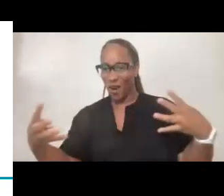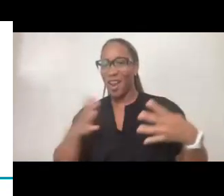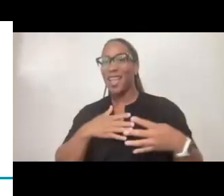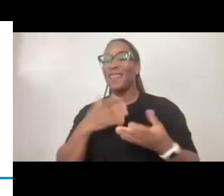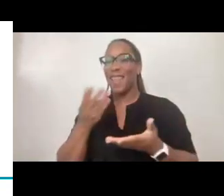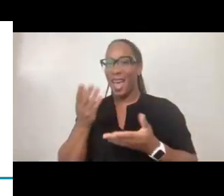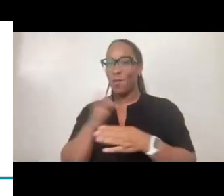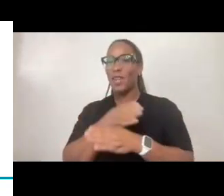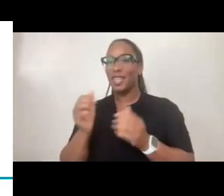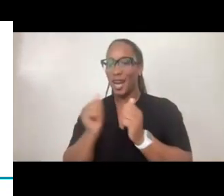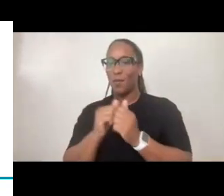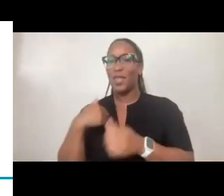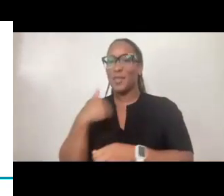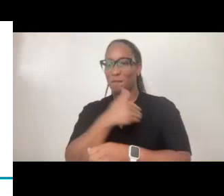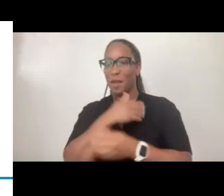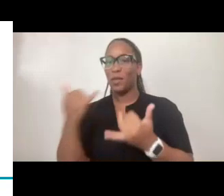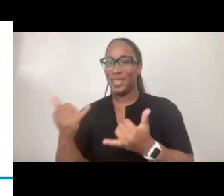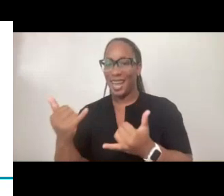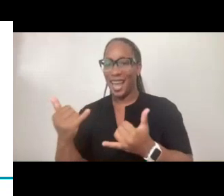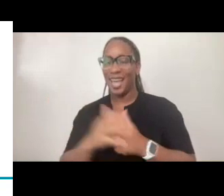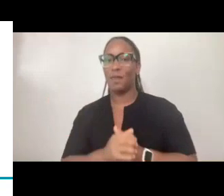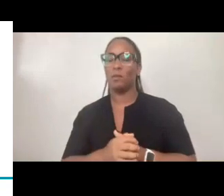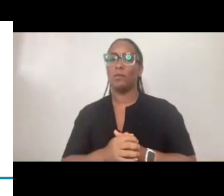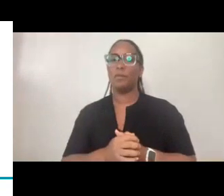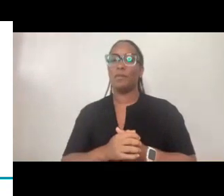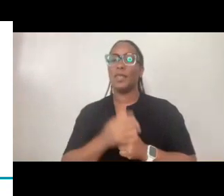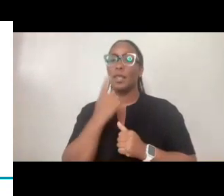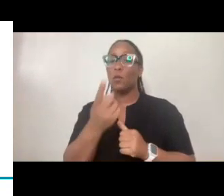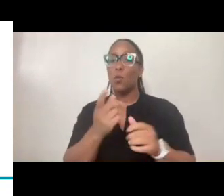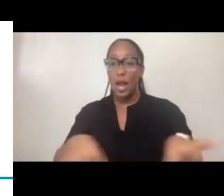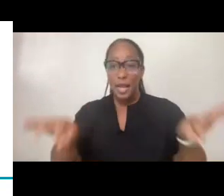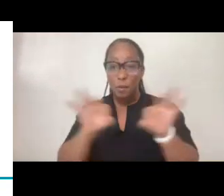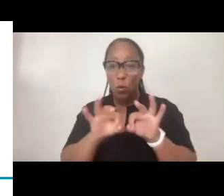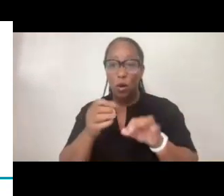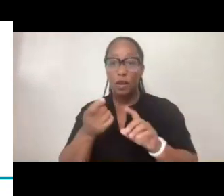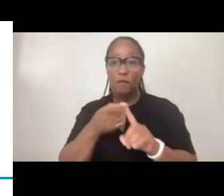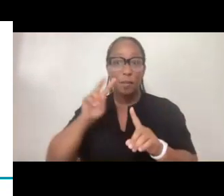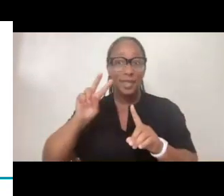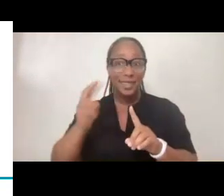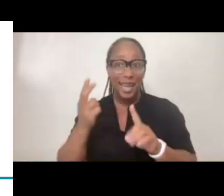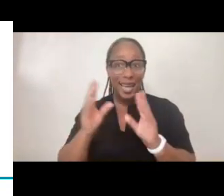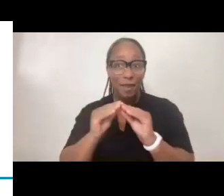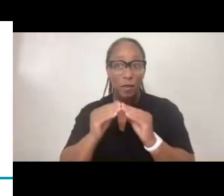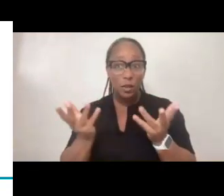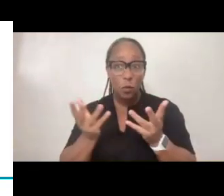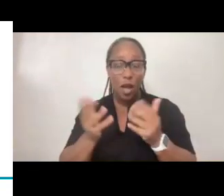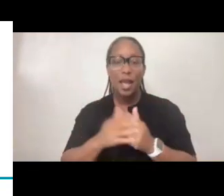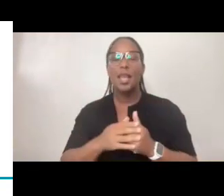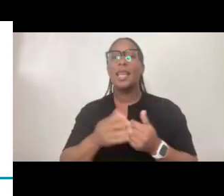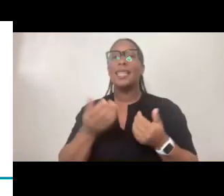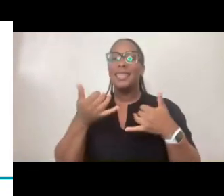Members today, and one of the important things of the second meeting was still getting to know each other.